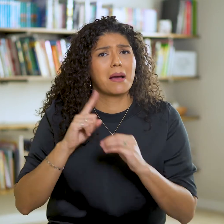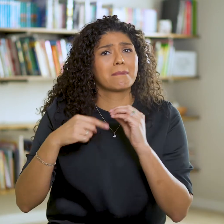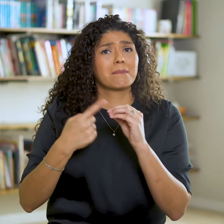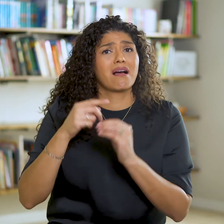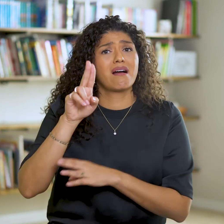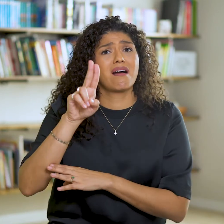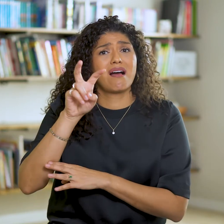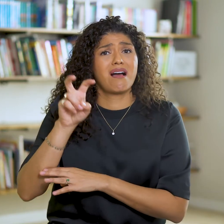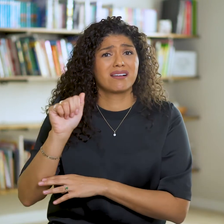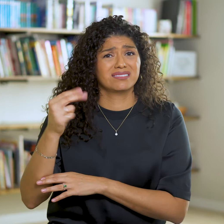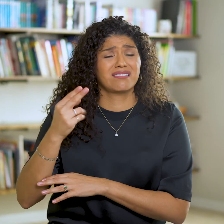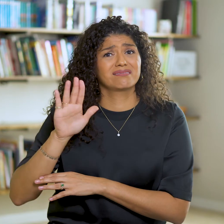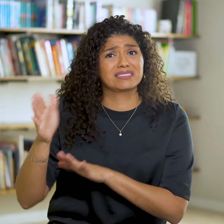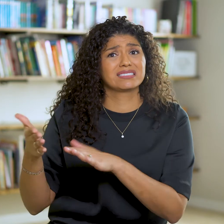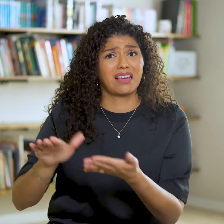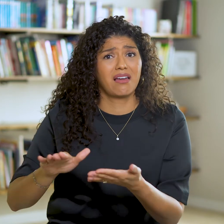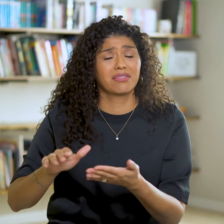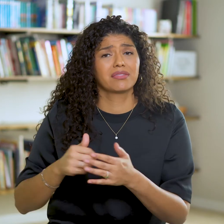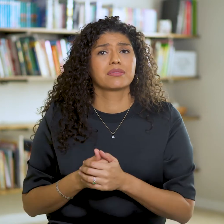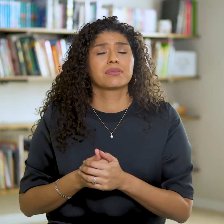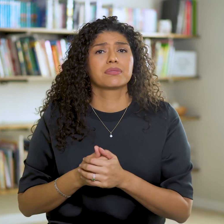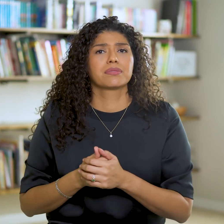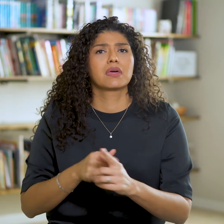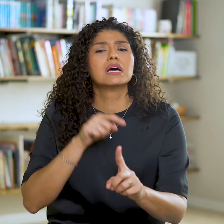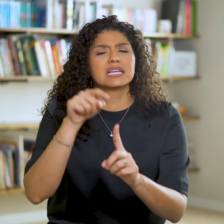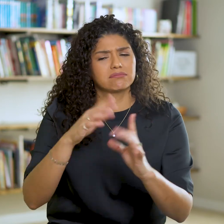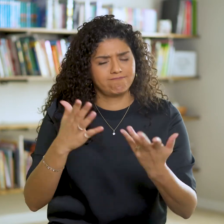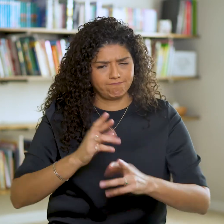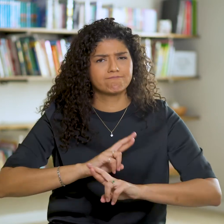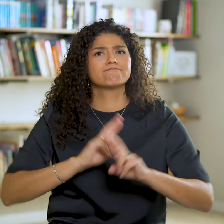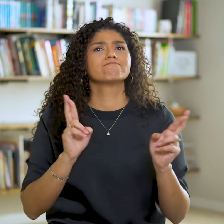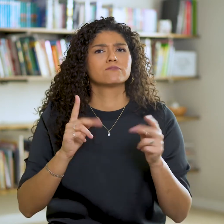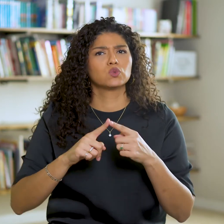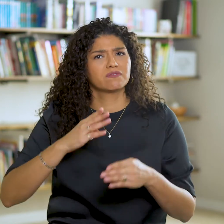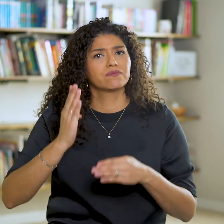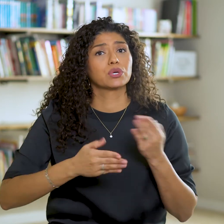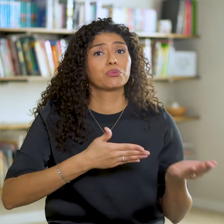of Uzzah’s death and is ready to finish